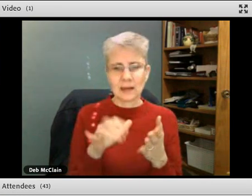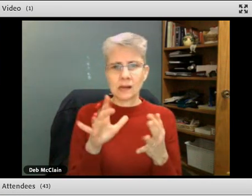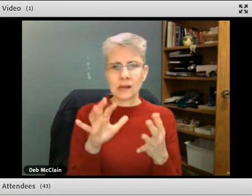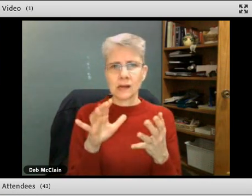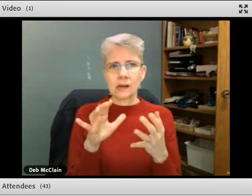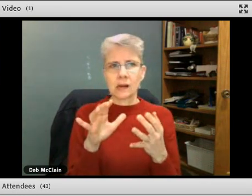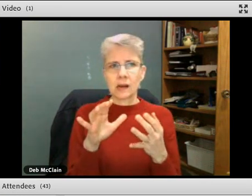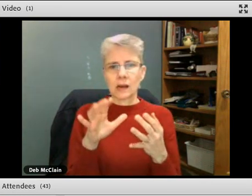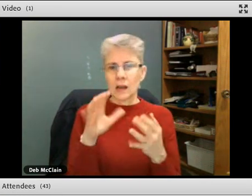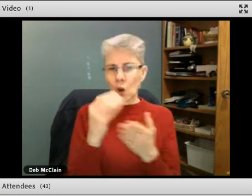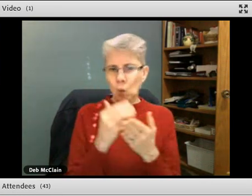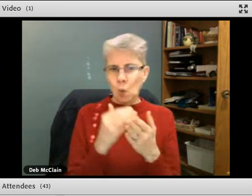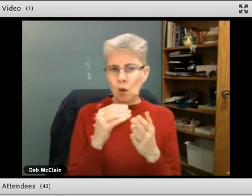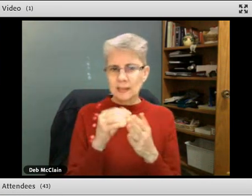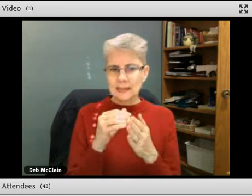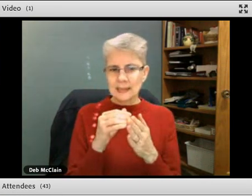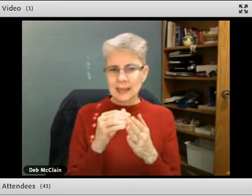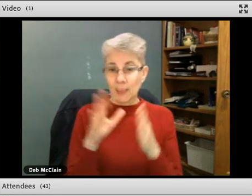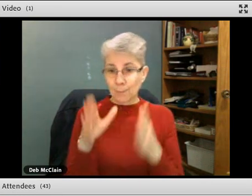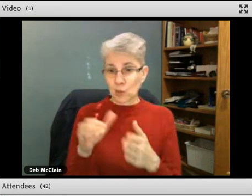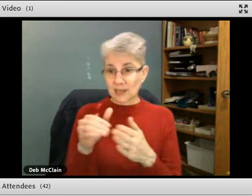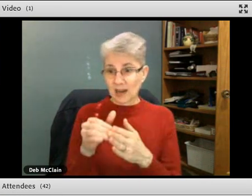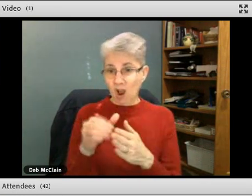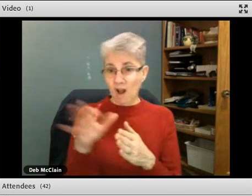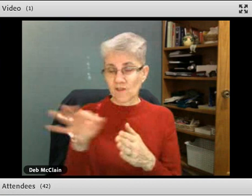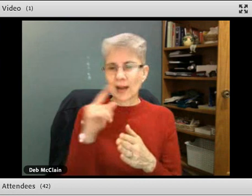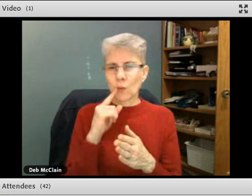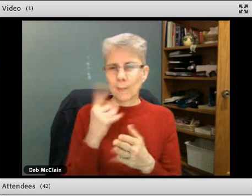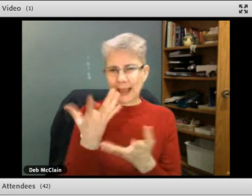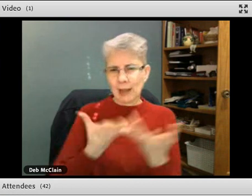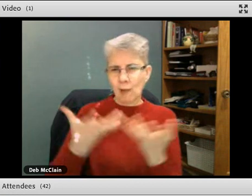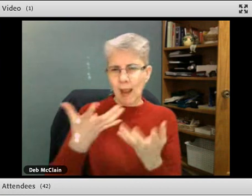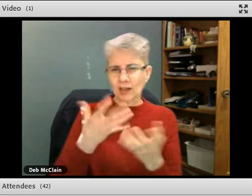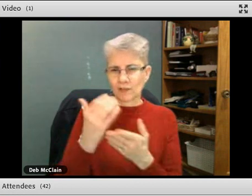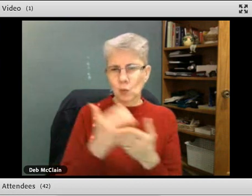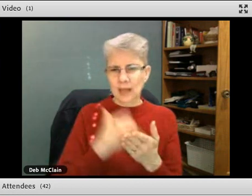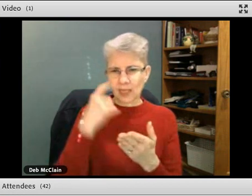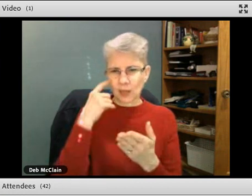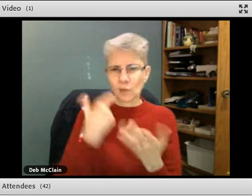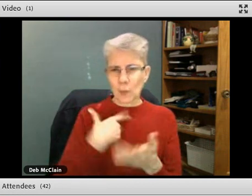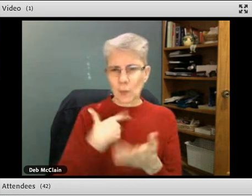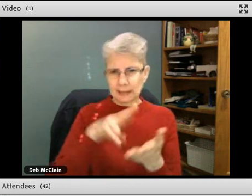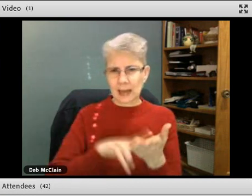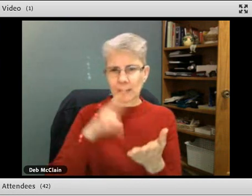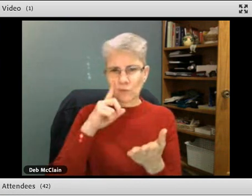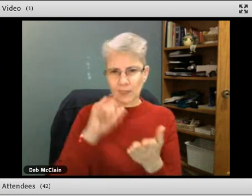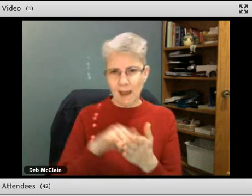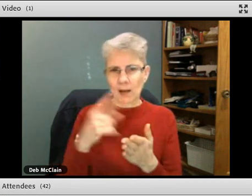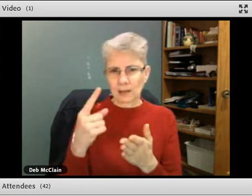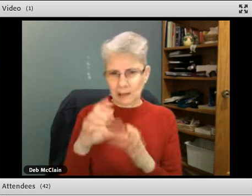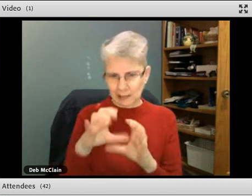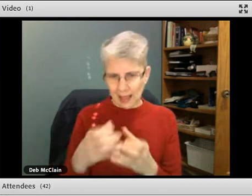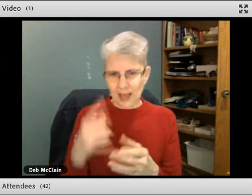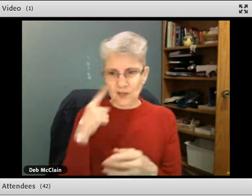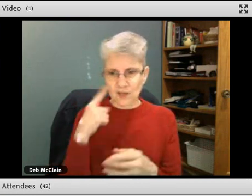I think you had to have already signed up for that this time, but, yeah, there are interactive MARC basics classes.